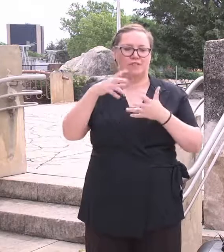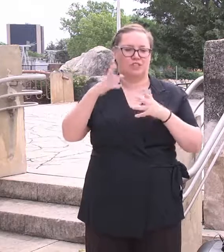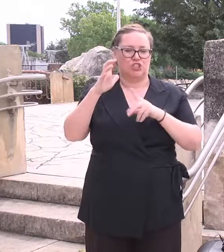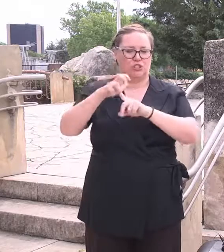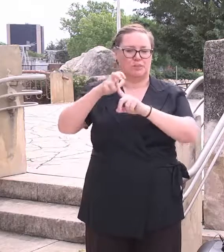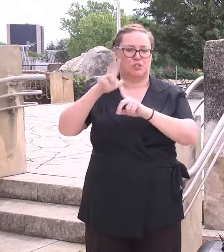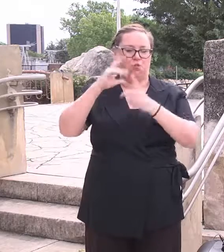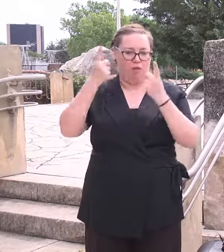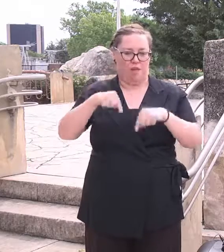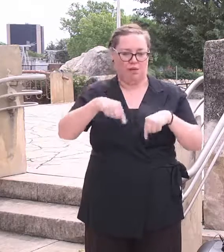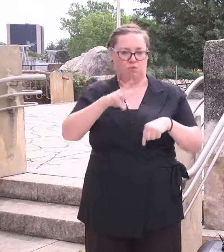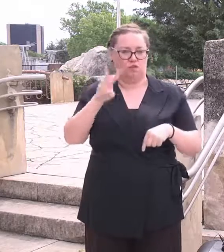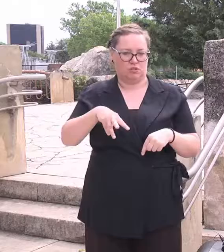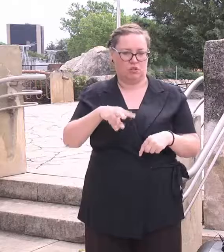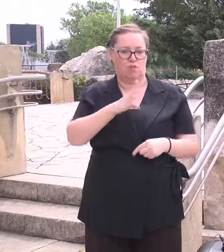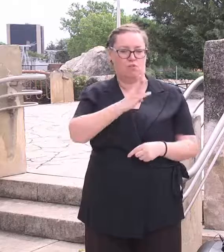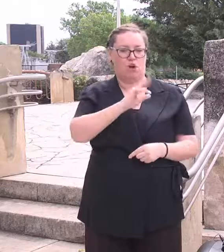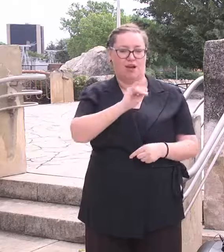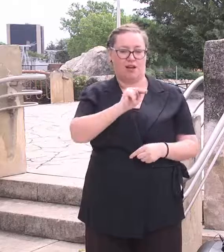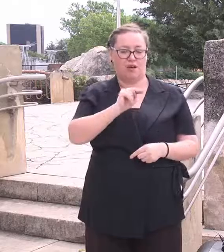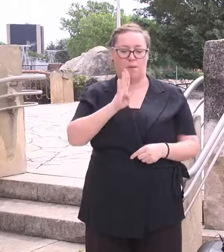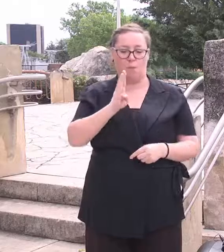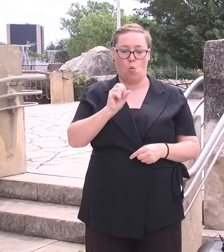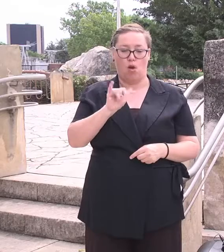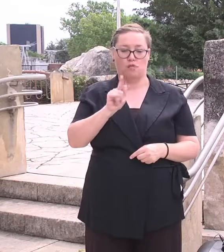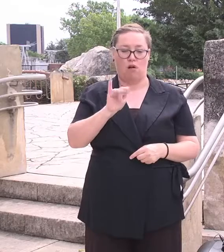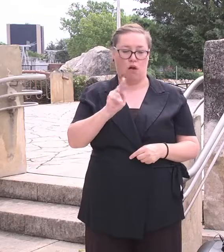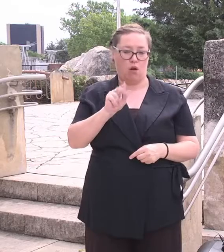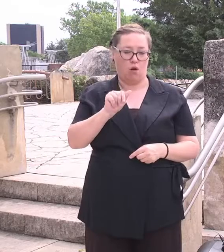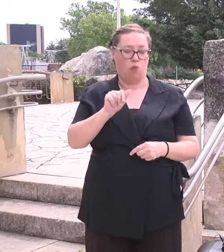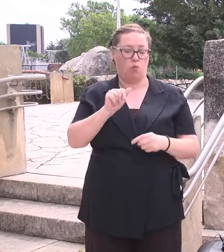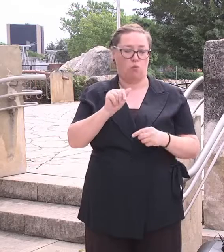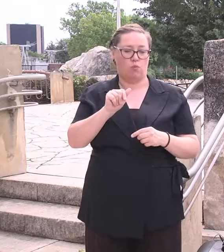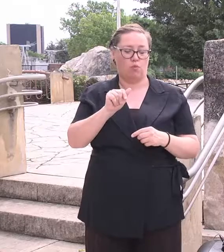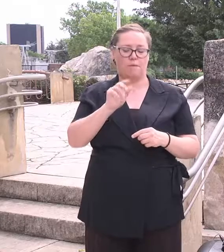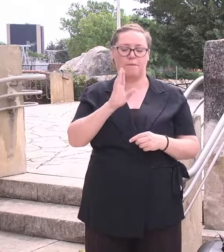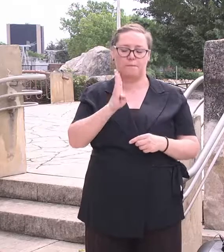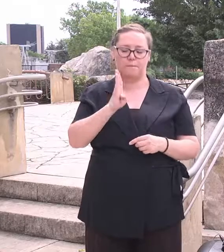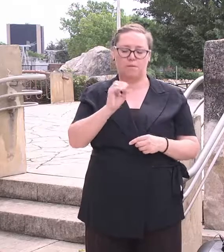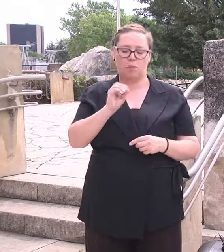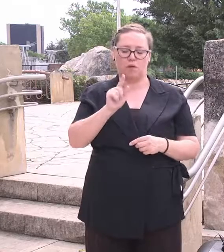uh has been in our community sharing the good news about uh ticket sales that have now gone